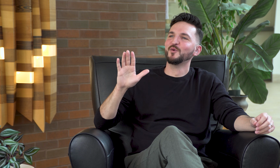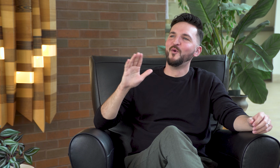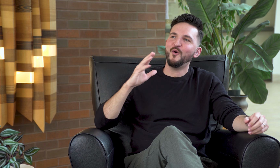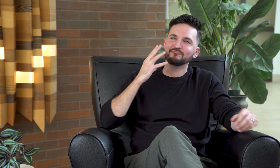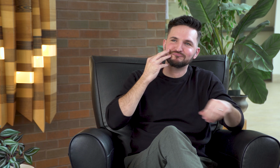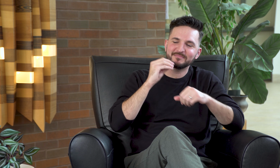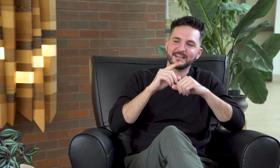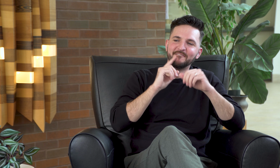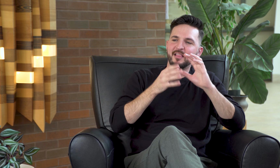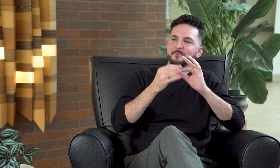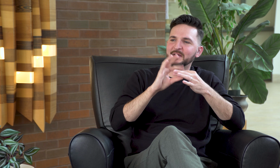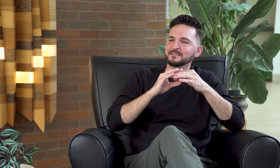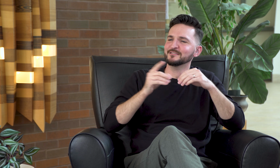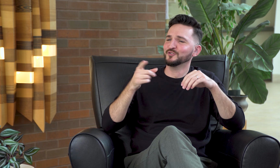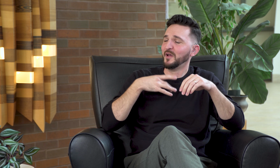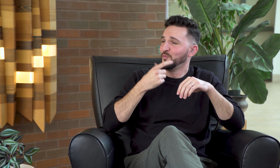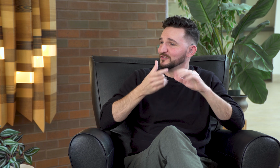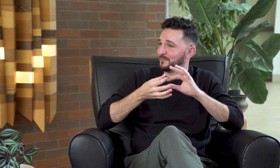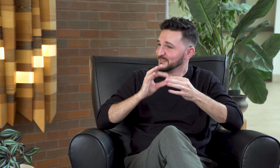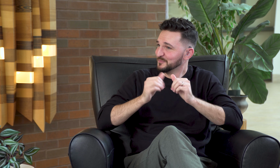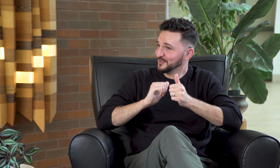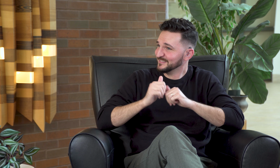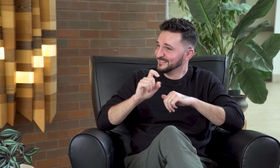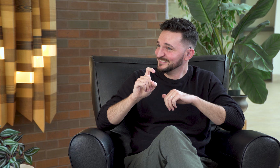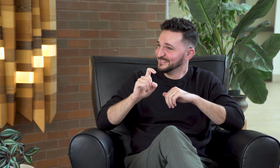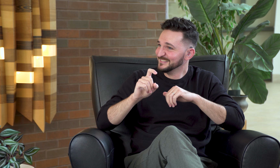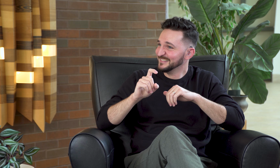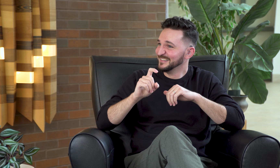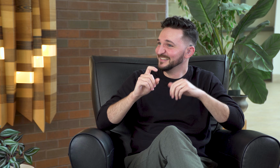So because of your experience with Deaflympics, do you still watch Olympic sports?